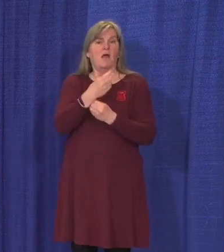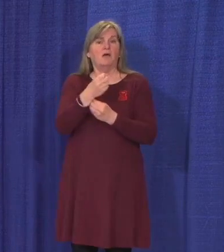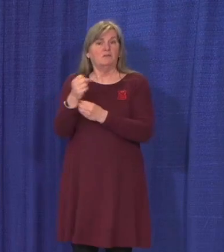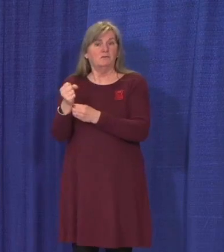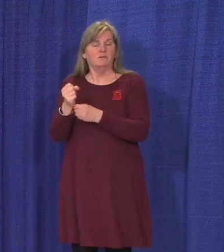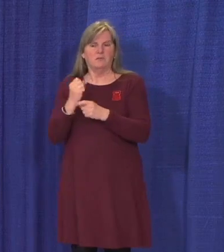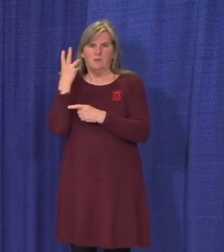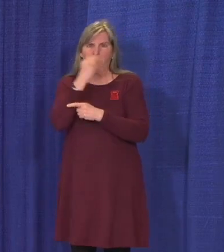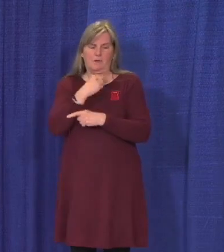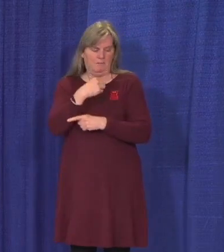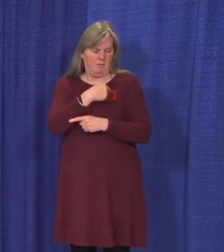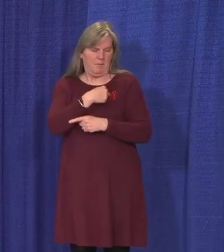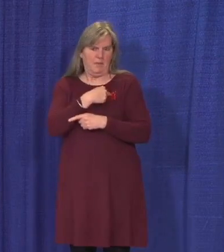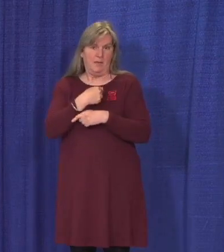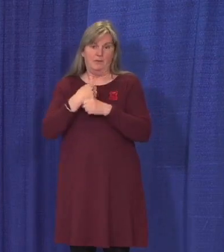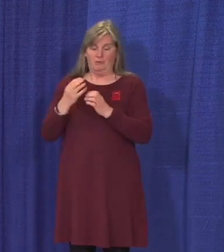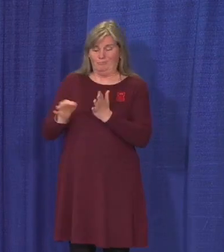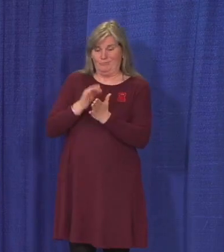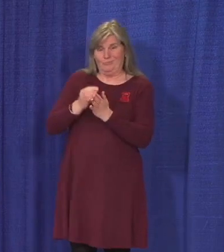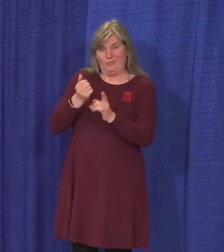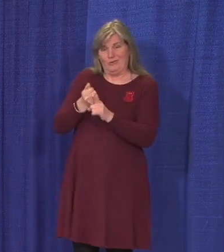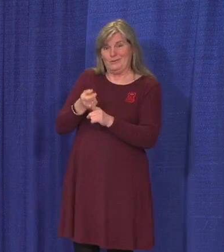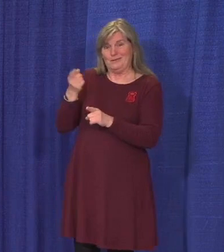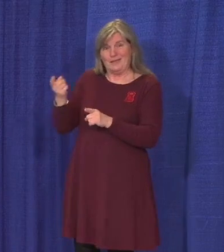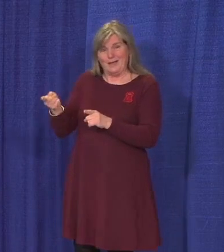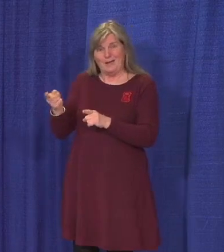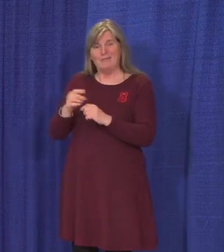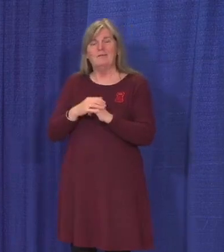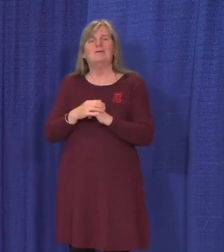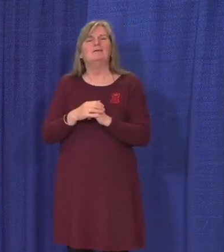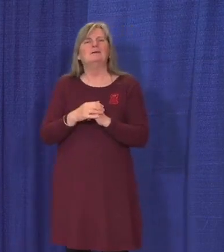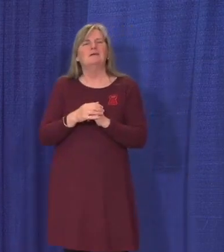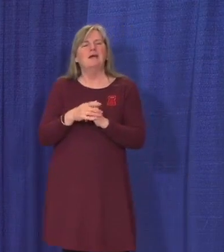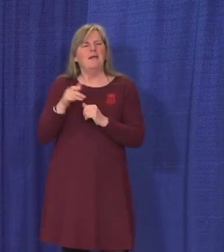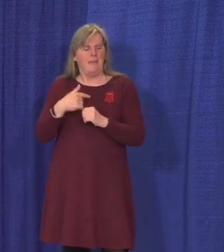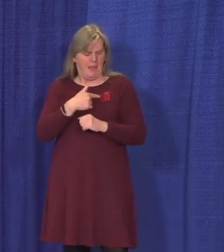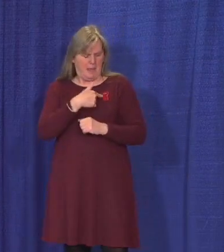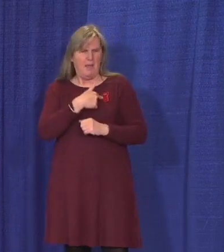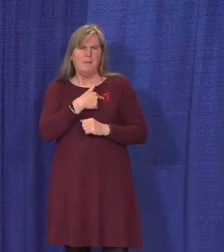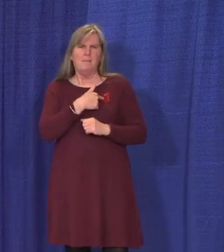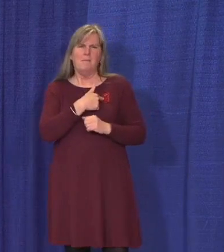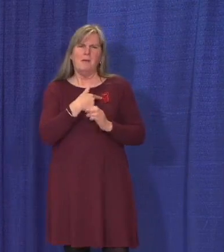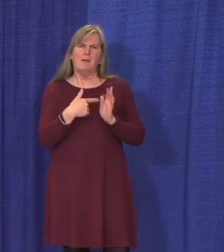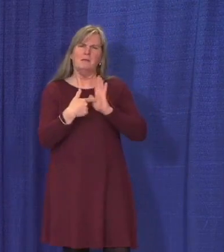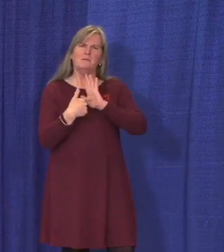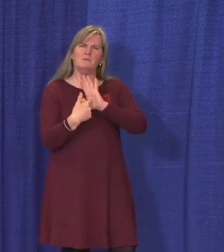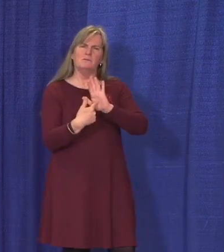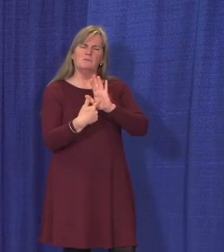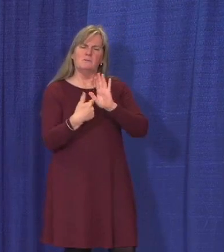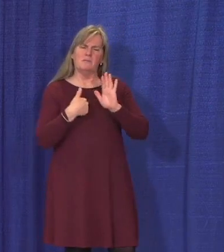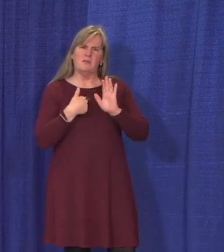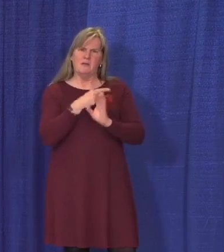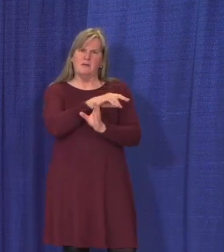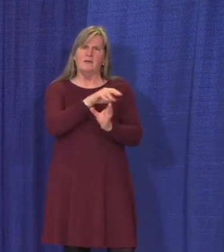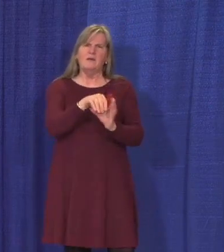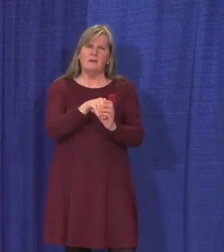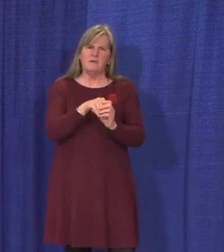aboriginal employee forum. I want to thank Cheyenne for aboriginal employees former